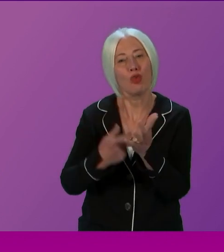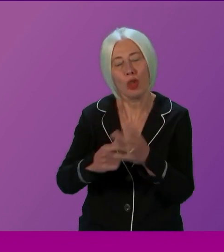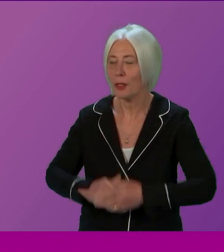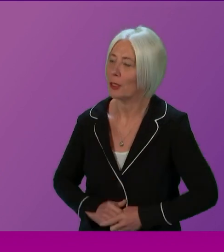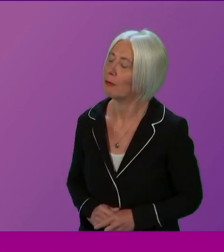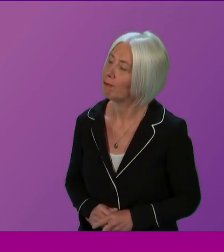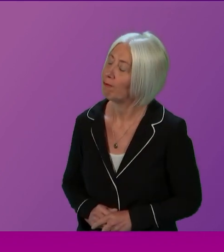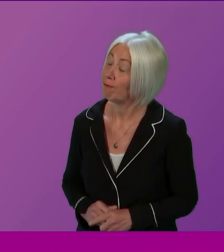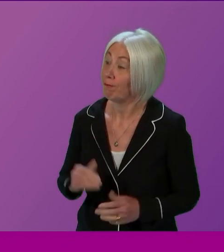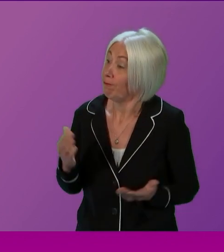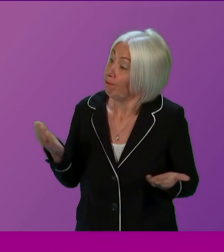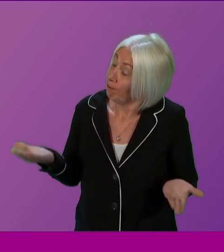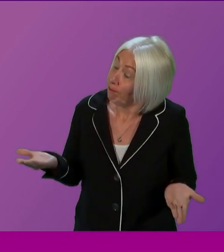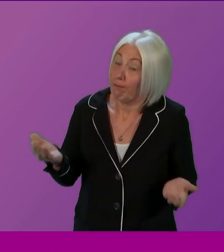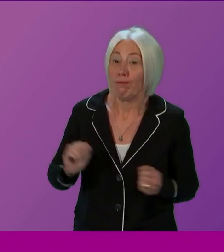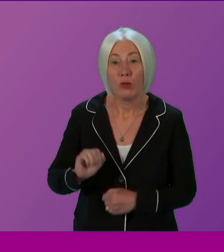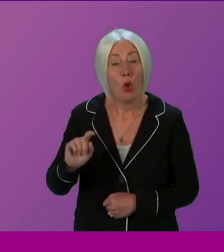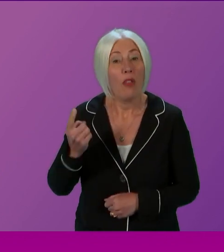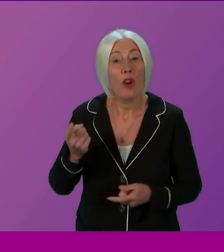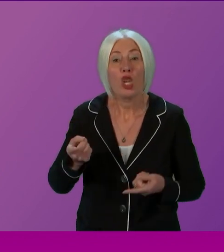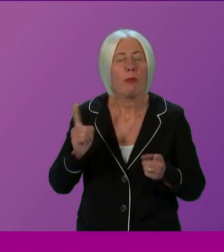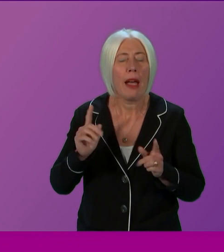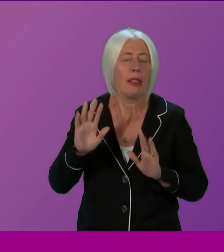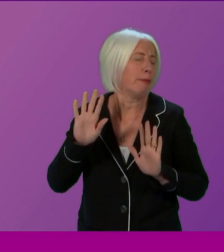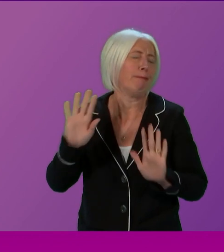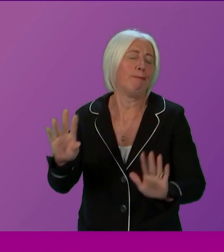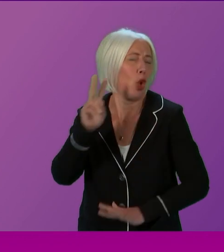Apparently, the First Minister could not bear to watch the Scottish National Party leadership